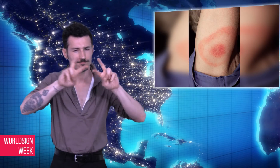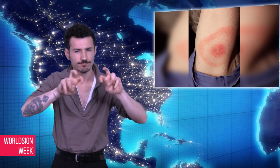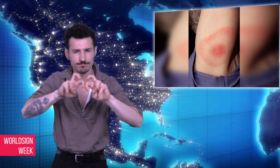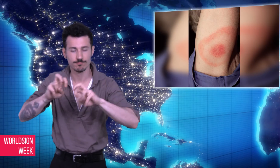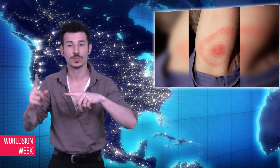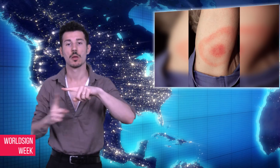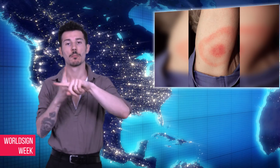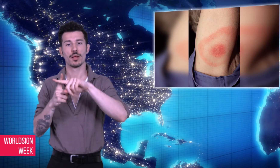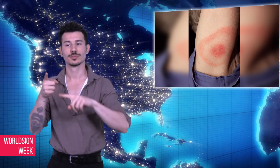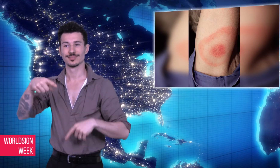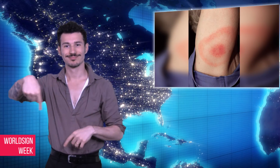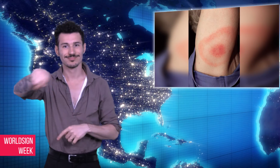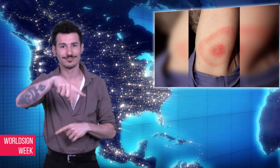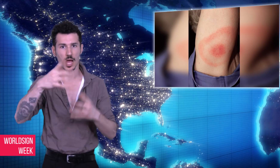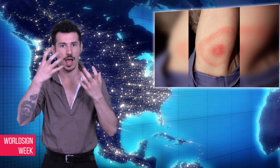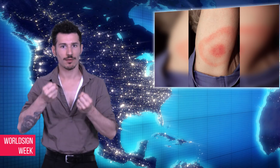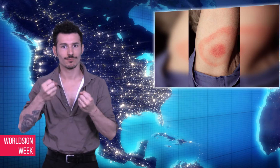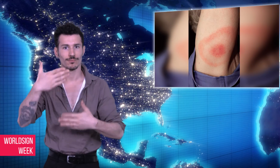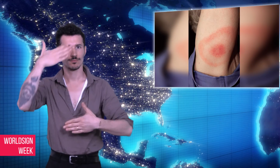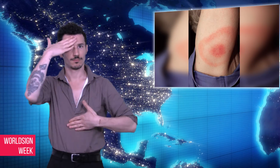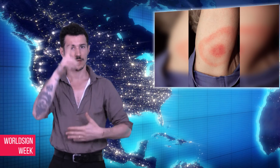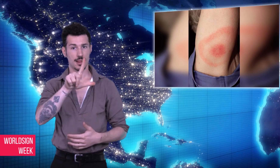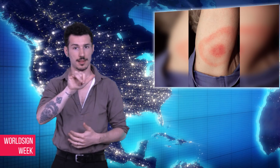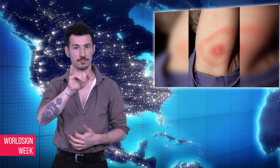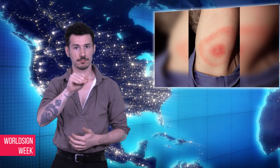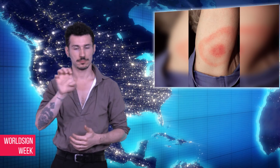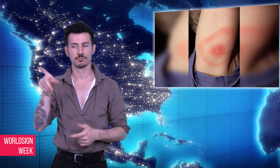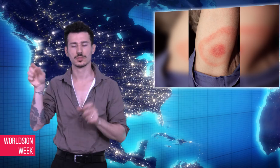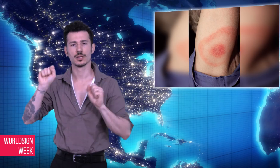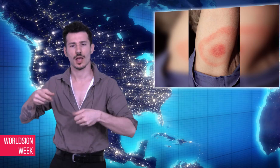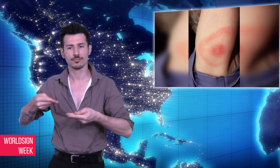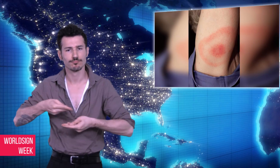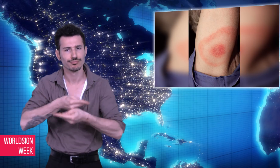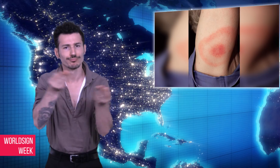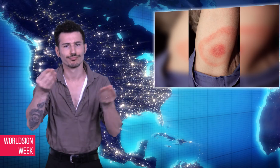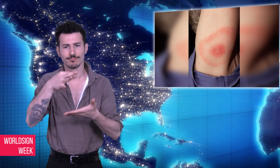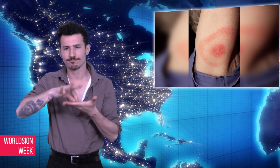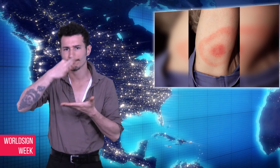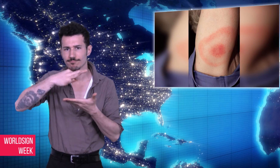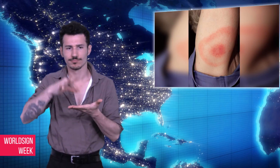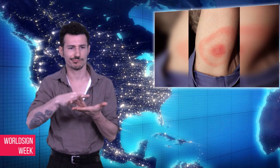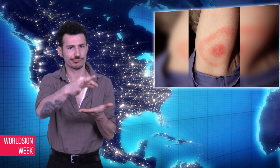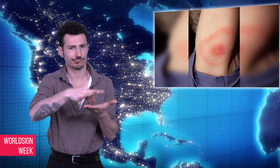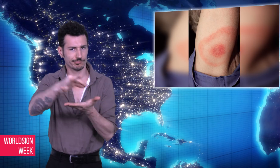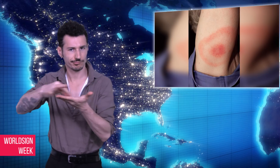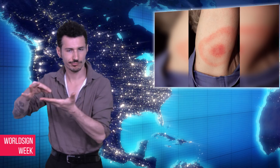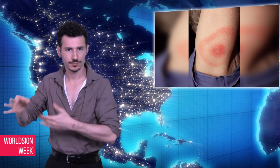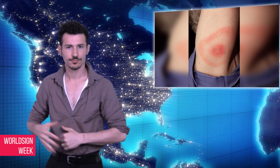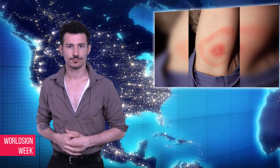testing and prescribe medication for